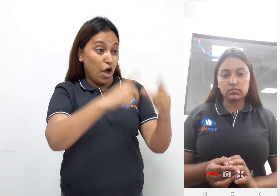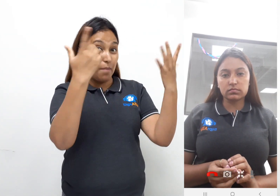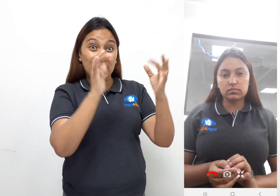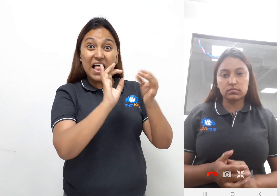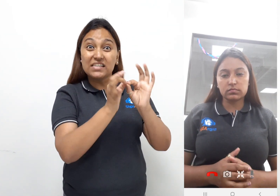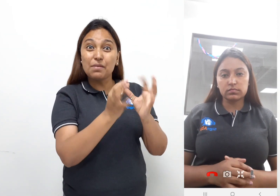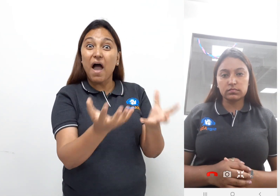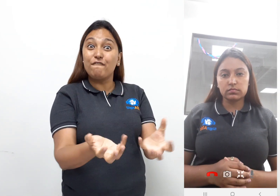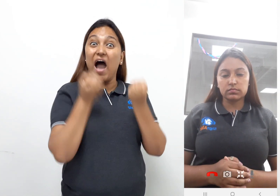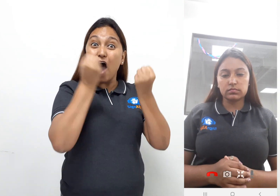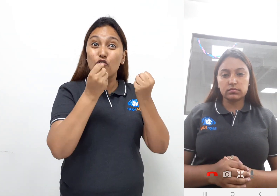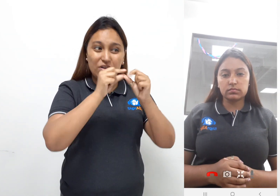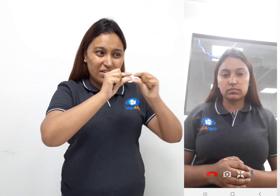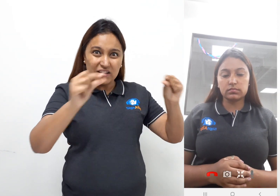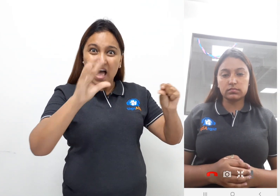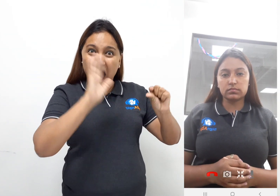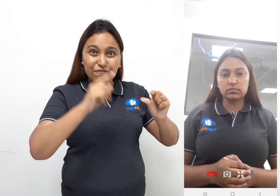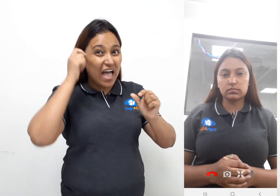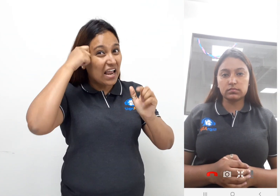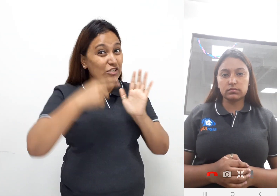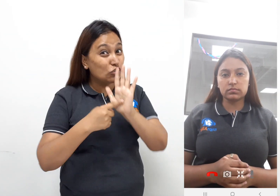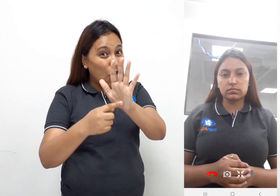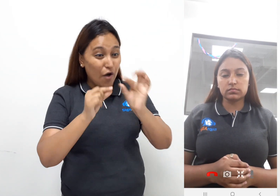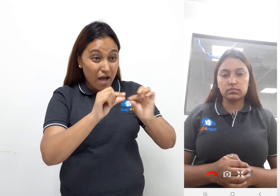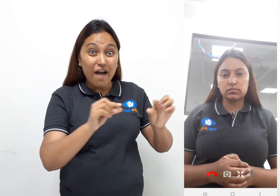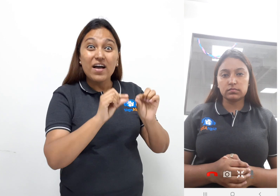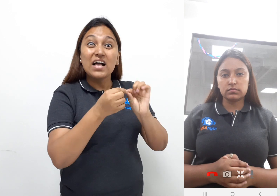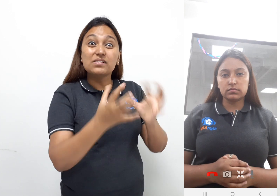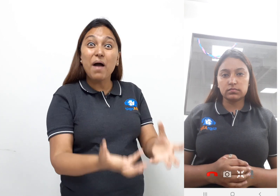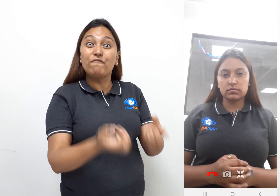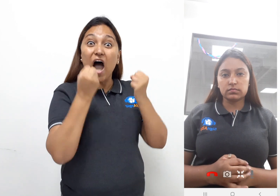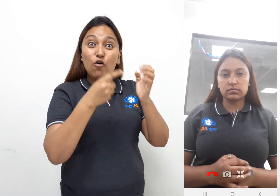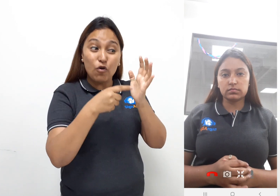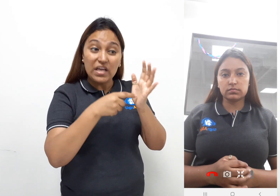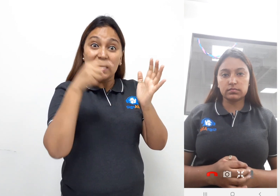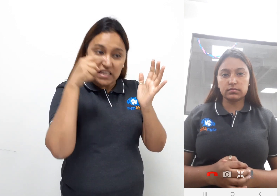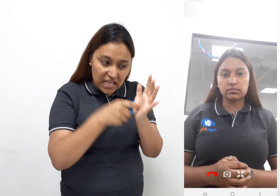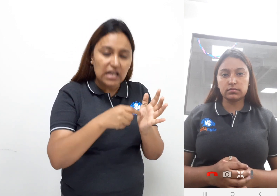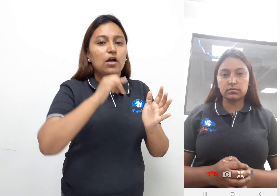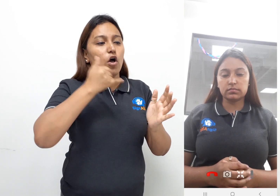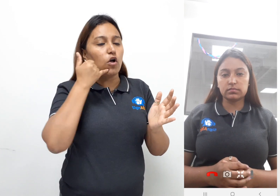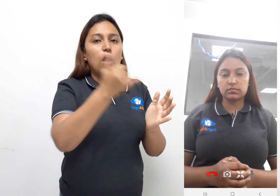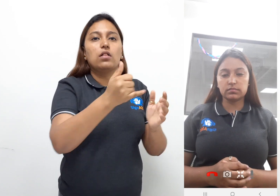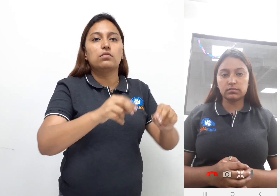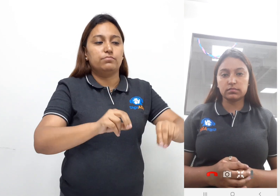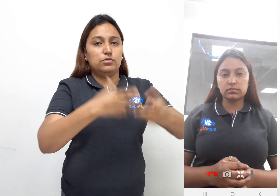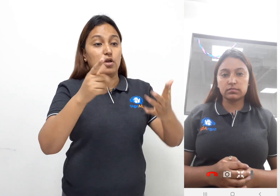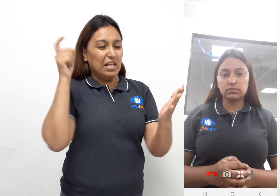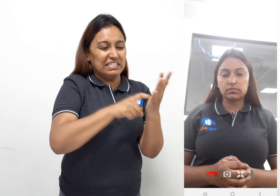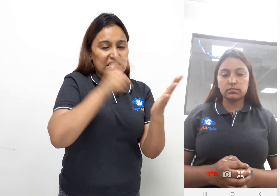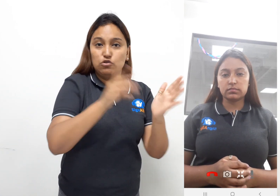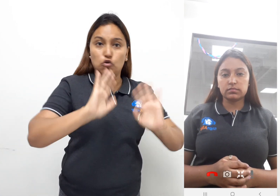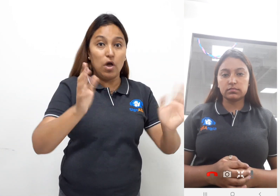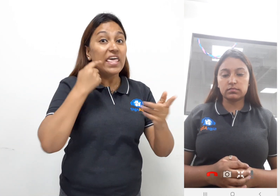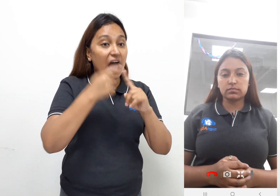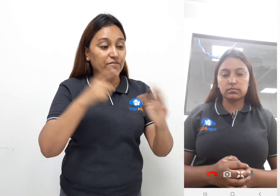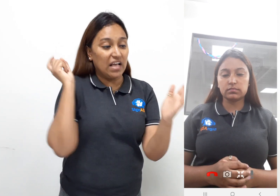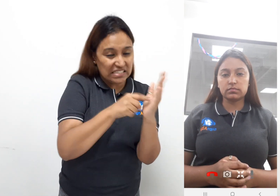After calling again, you should see a message "Interpreter Found". now the call is connected. Please do not press the connect button multiple times.